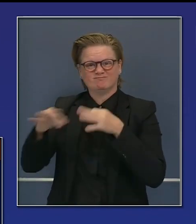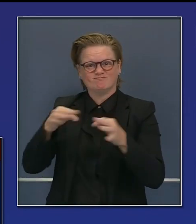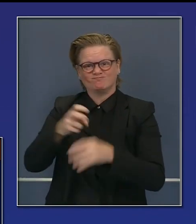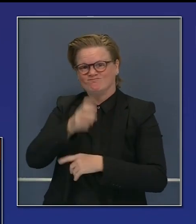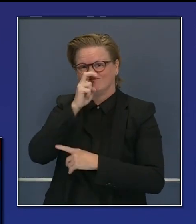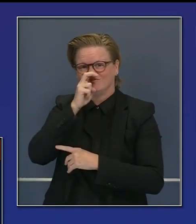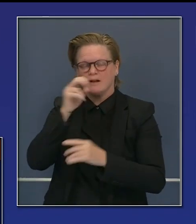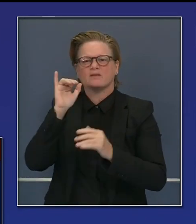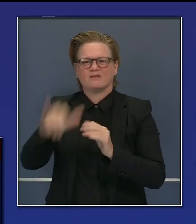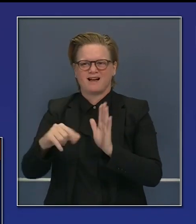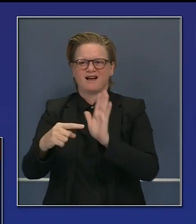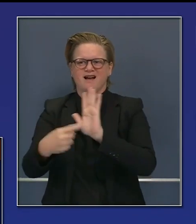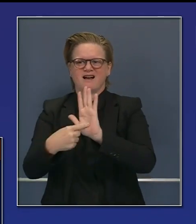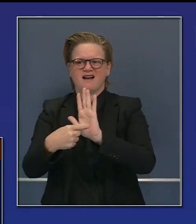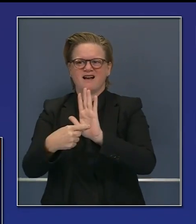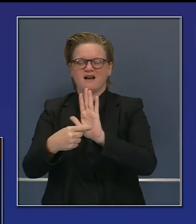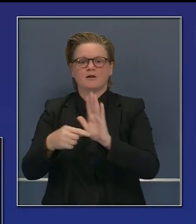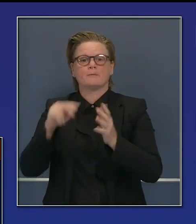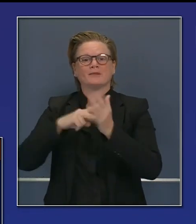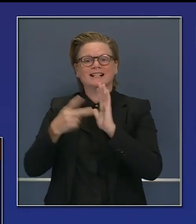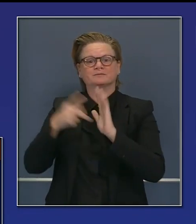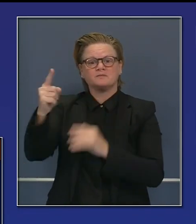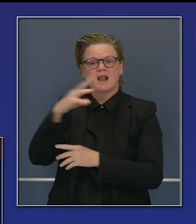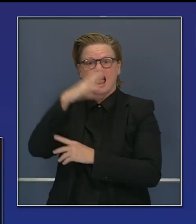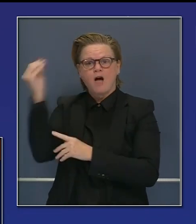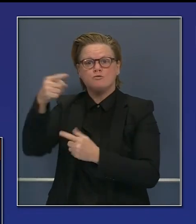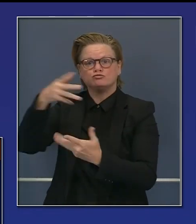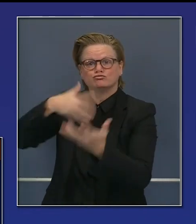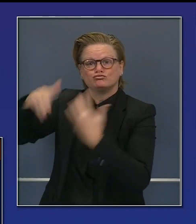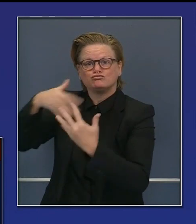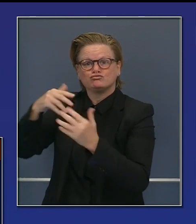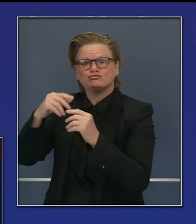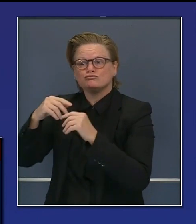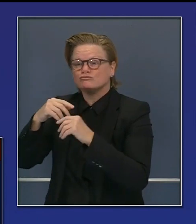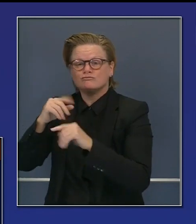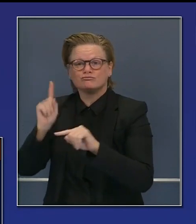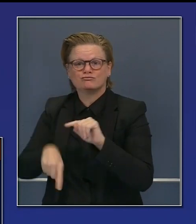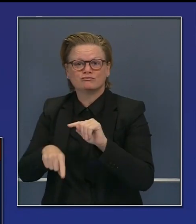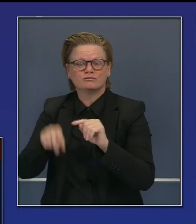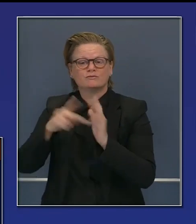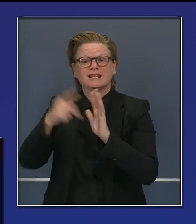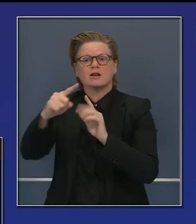FUNDAMENTALLY PREDICATED ON THE NEED TO STOP GATHERING WITH PEOPLE OUTSIDE OF YOUR HOUSEHOLD.